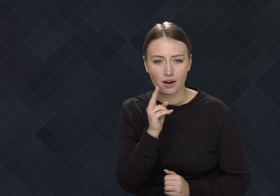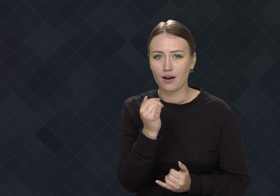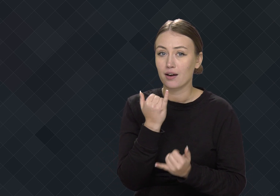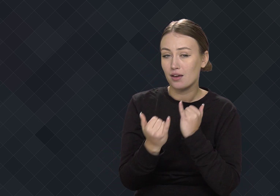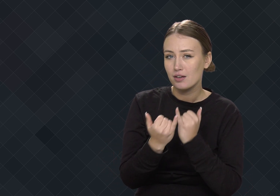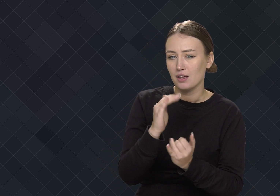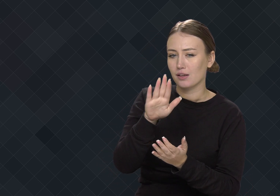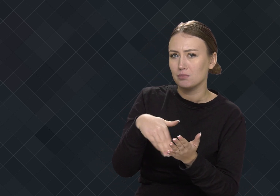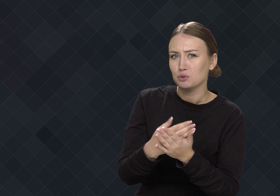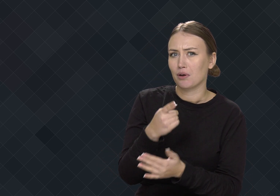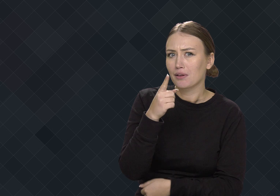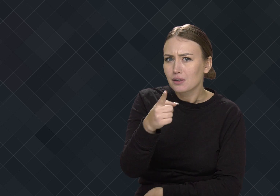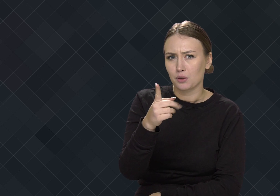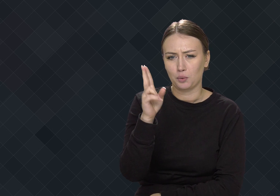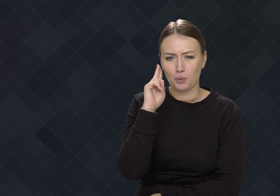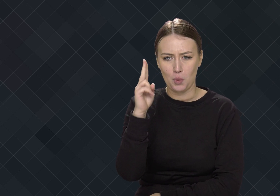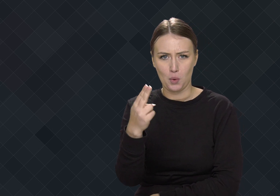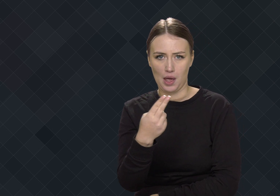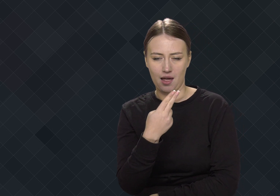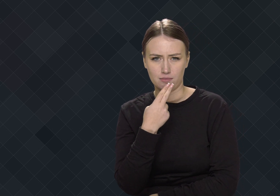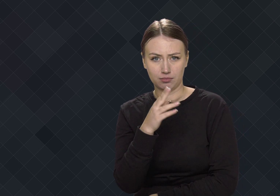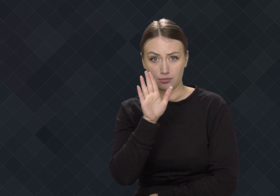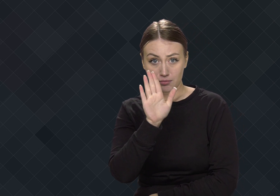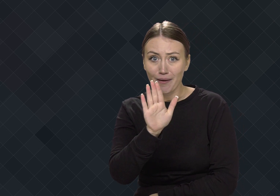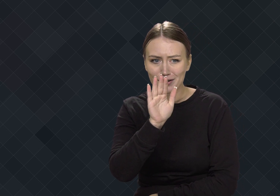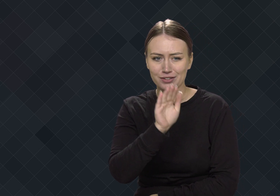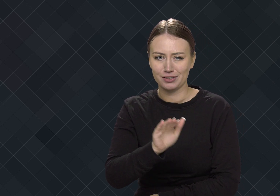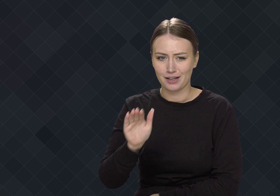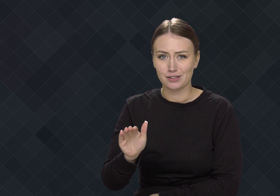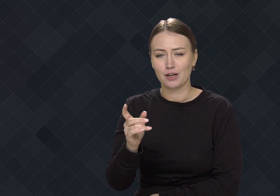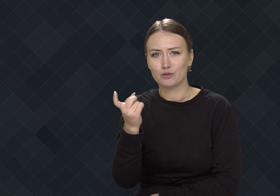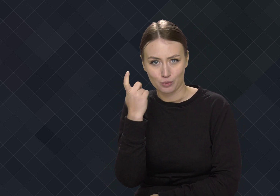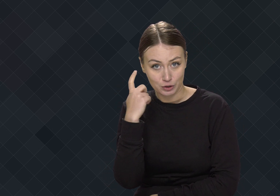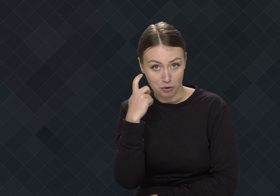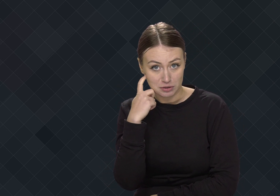If you are deaf and have hearing children,